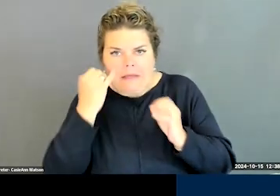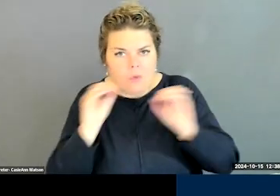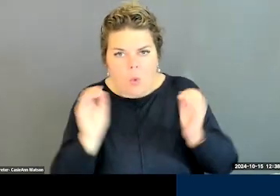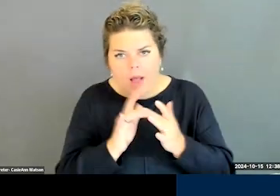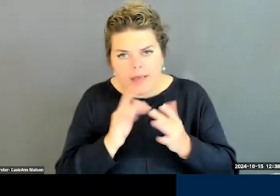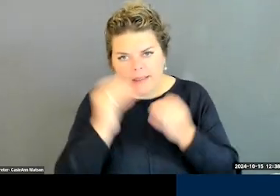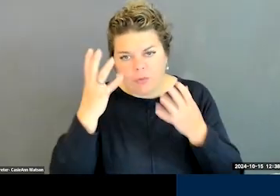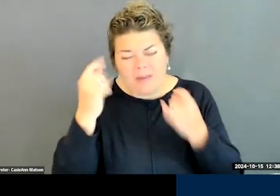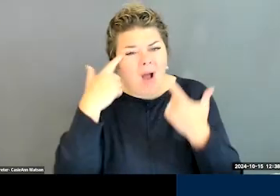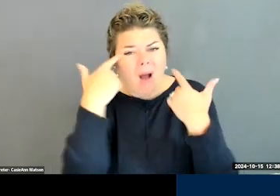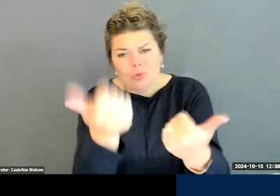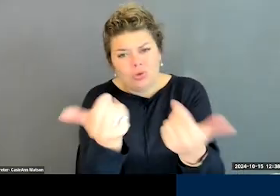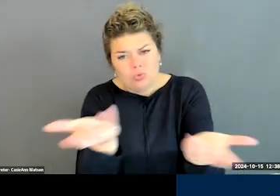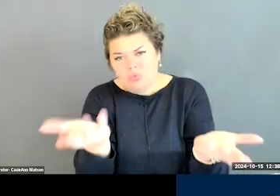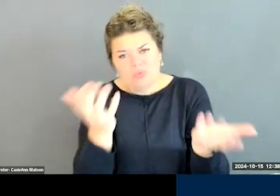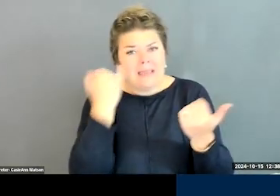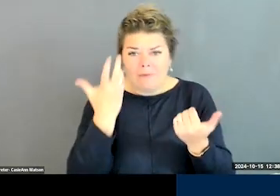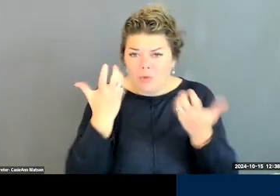So, up to you how you would like to fill that out.